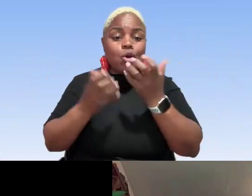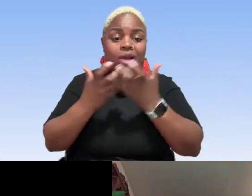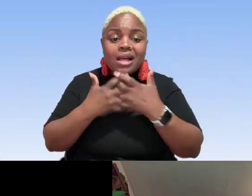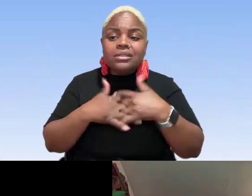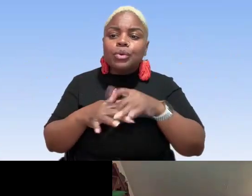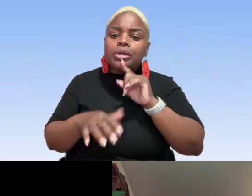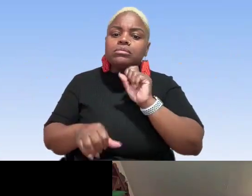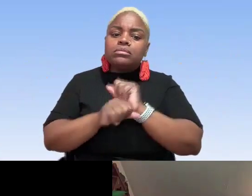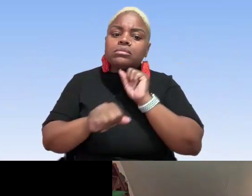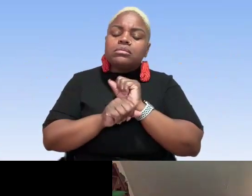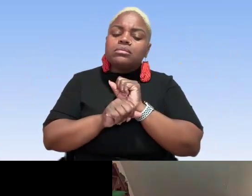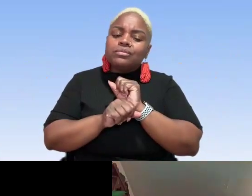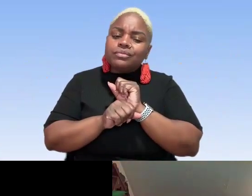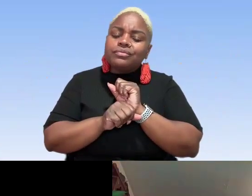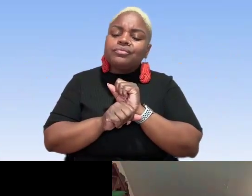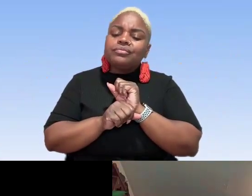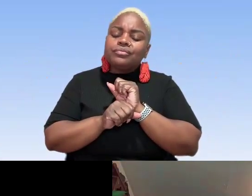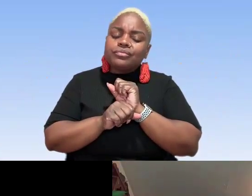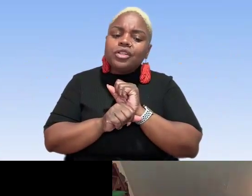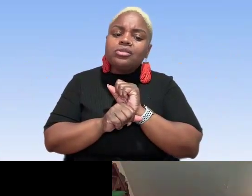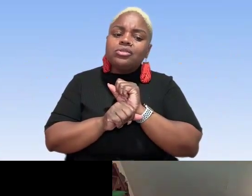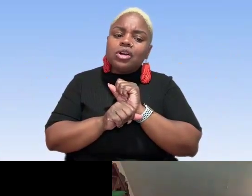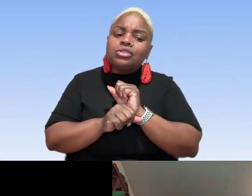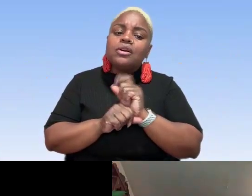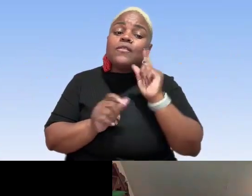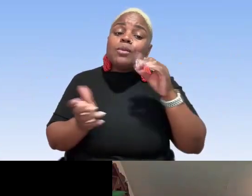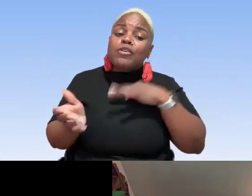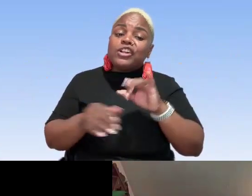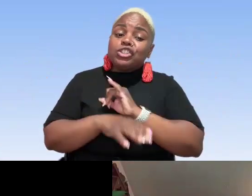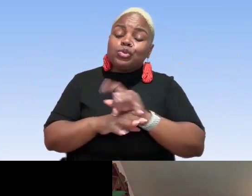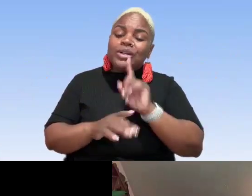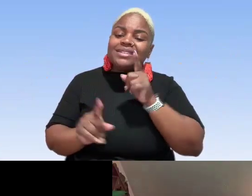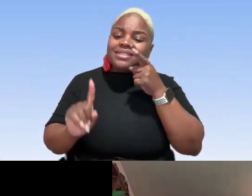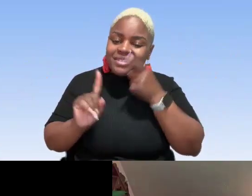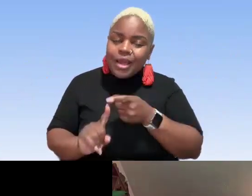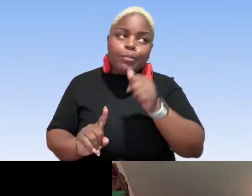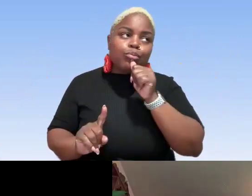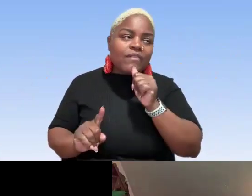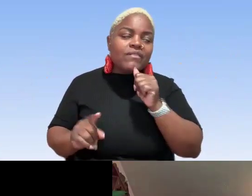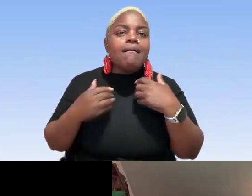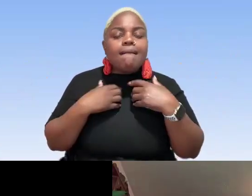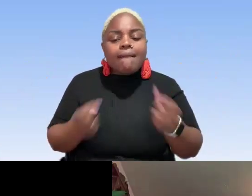Like, war profiteers like to line their pockets, private healthcare industries like to line their profits over mass disablement.